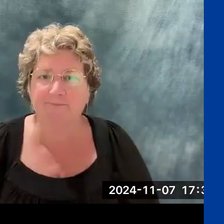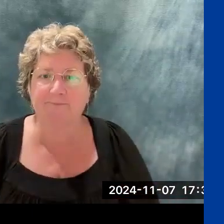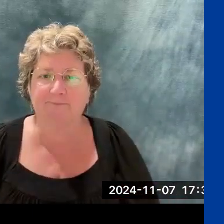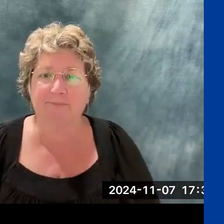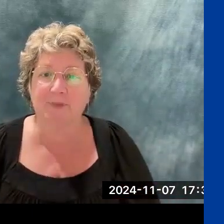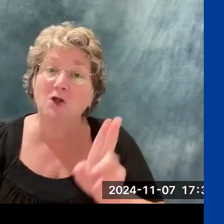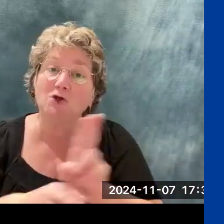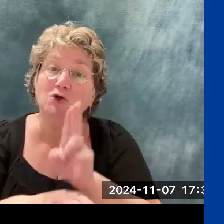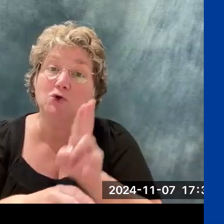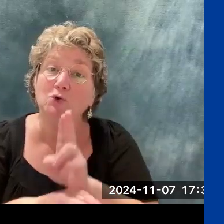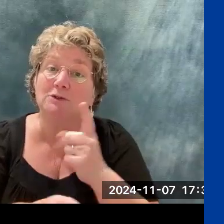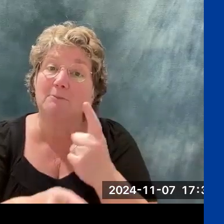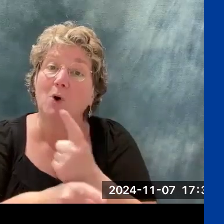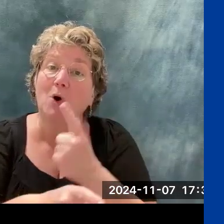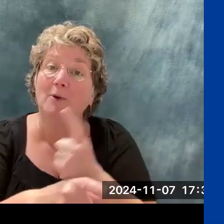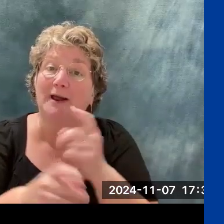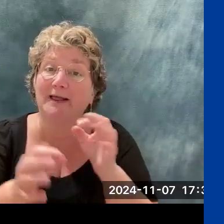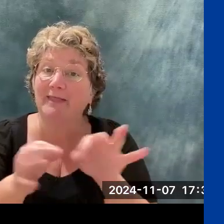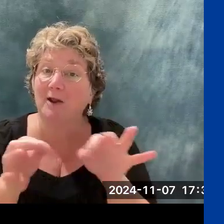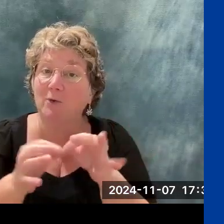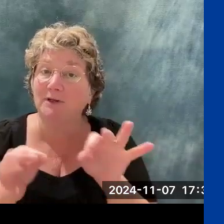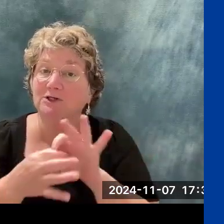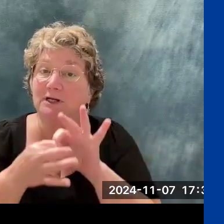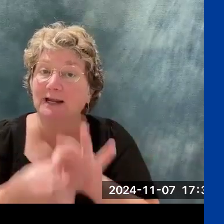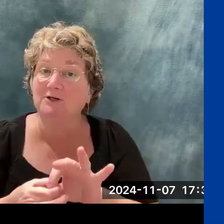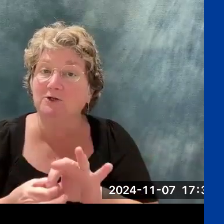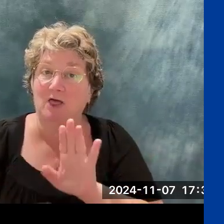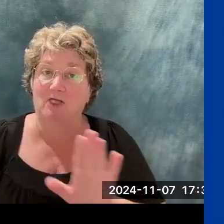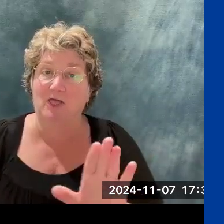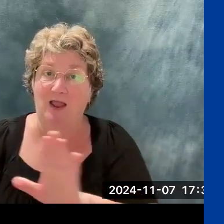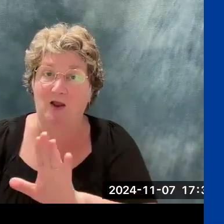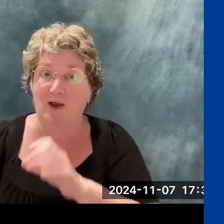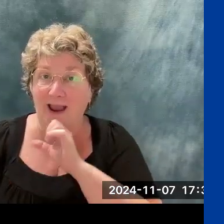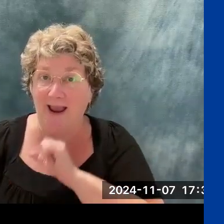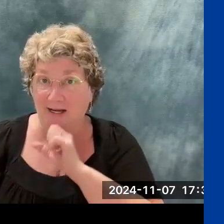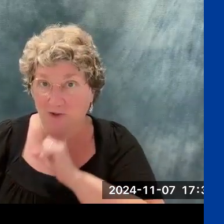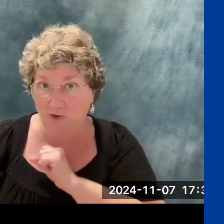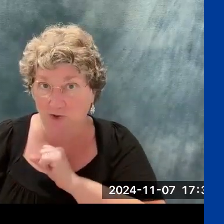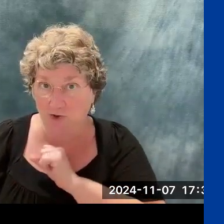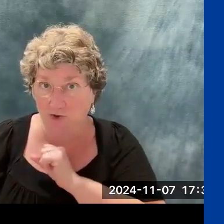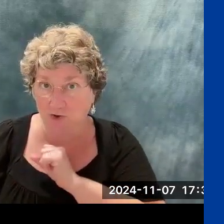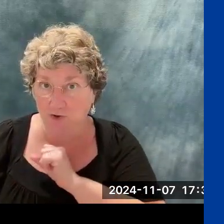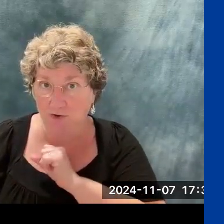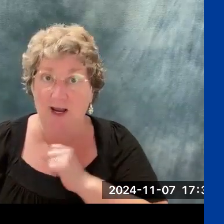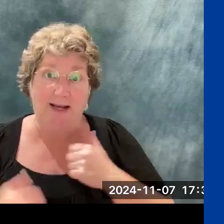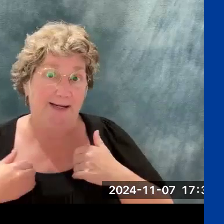might have to be in the things that you say. Being a good listener. I've said this over and over and over again.